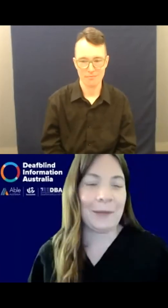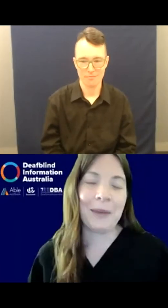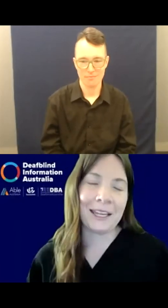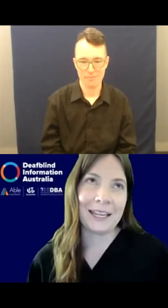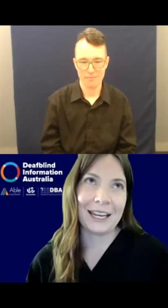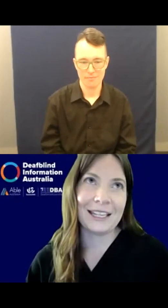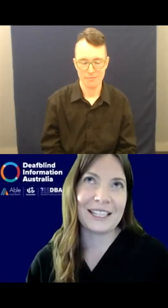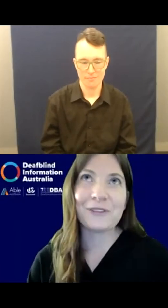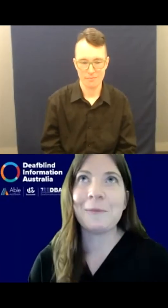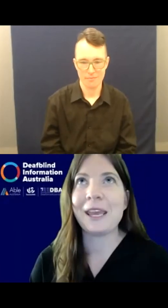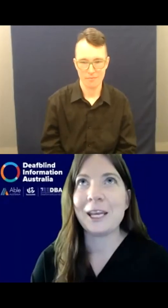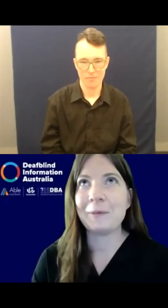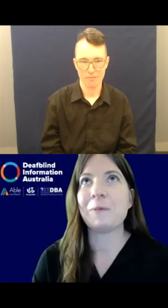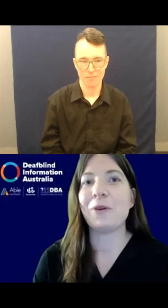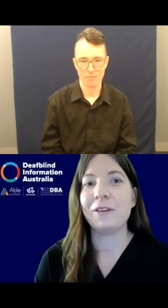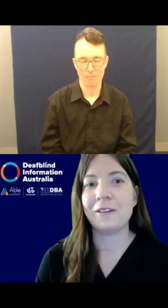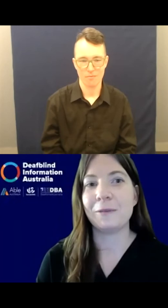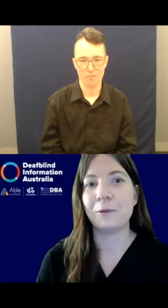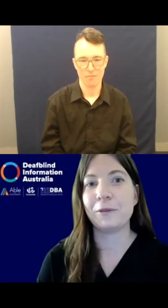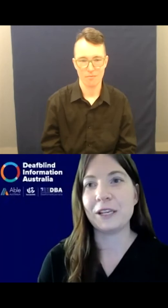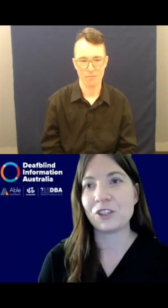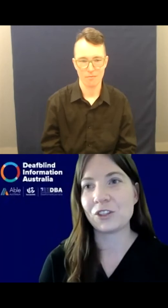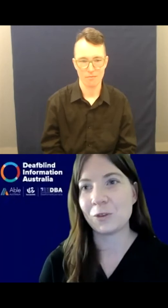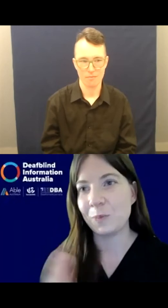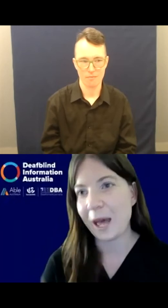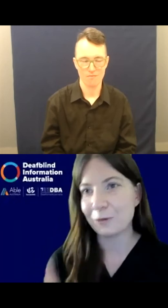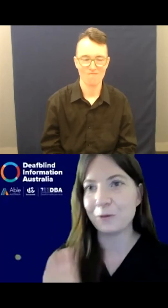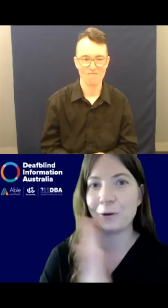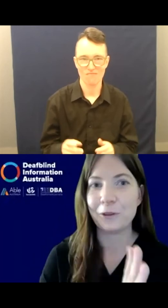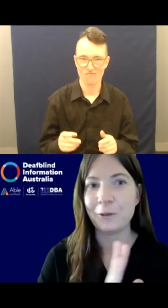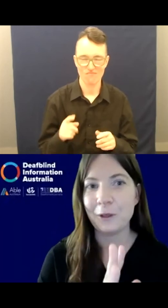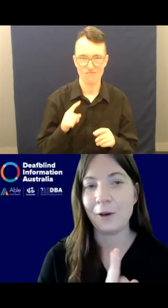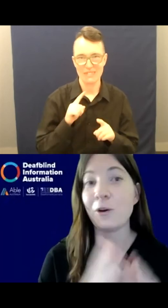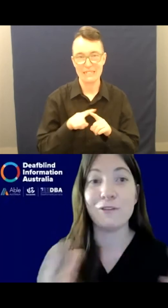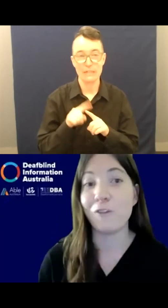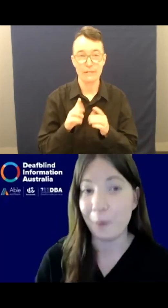And different mediums and processes will switch back and forth or involve both.